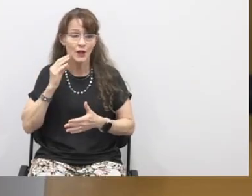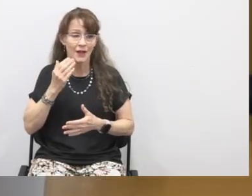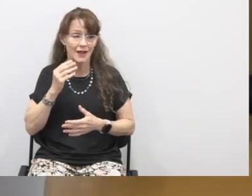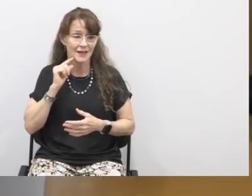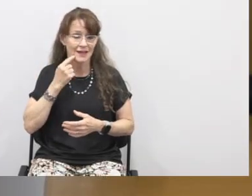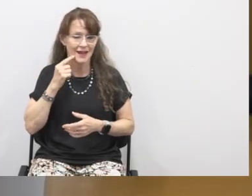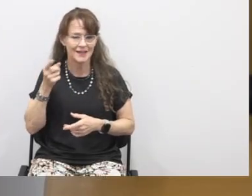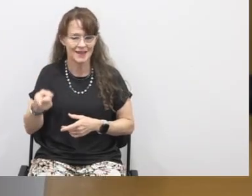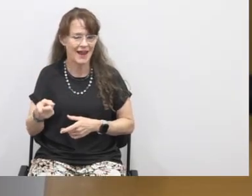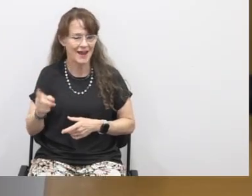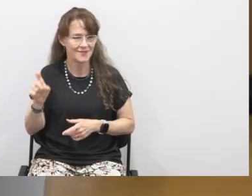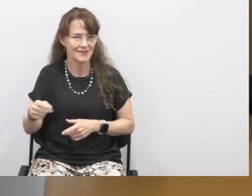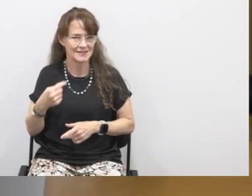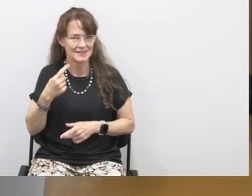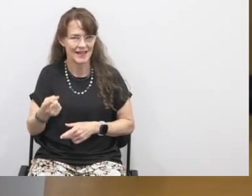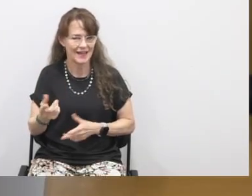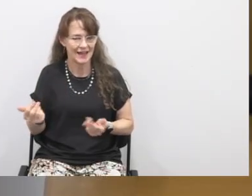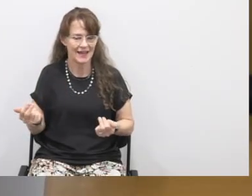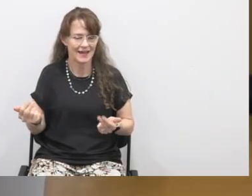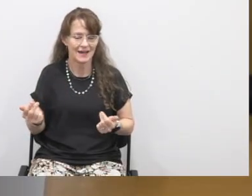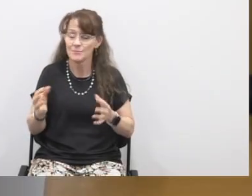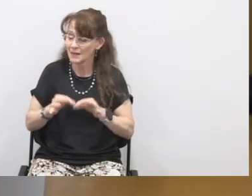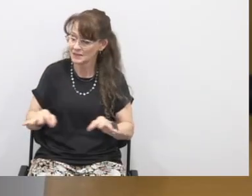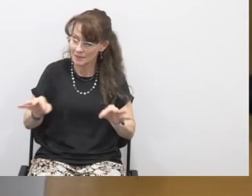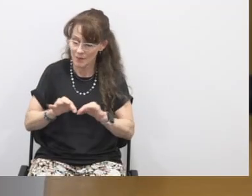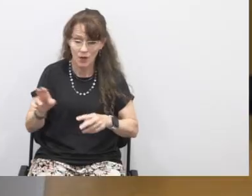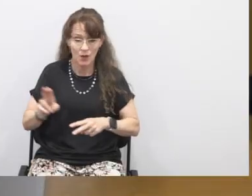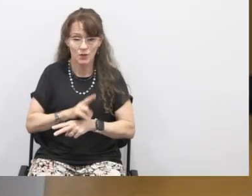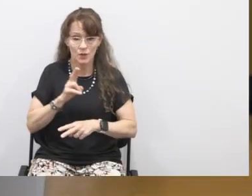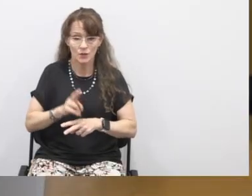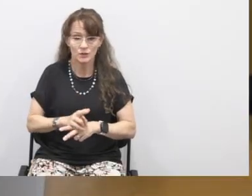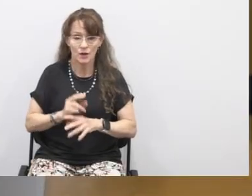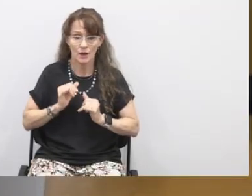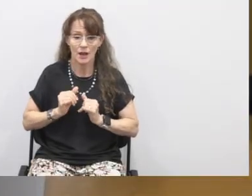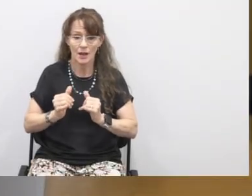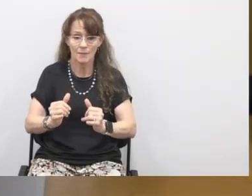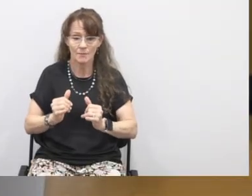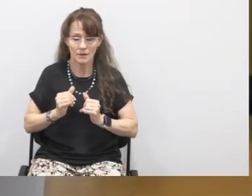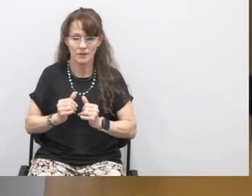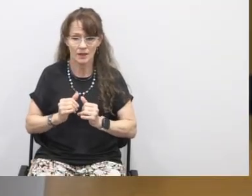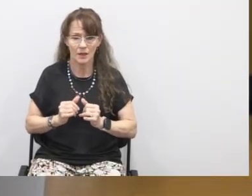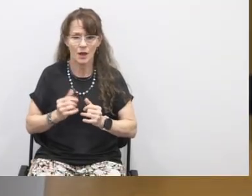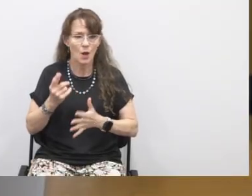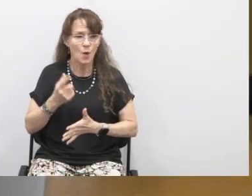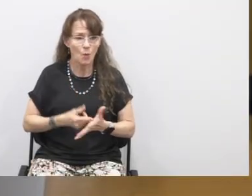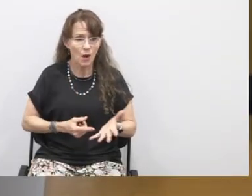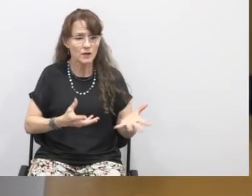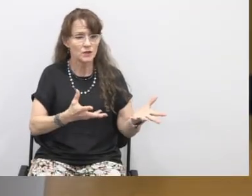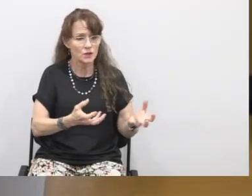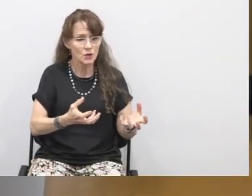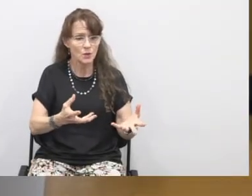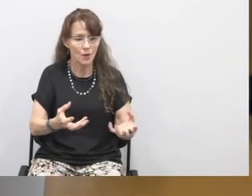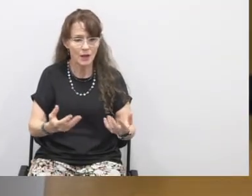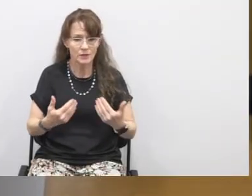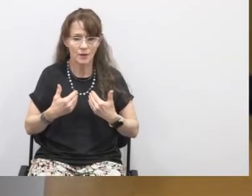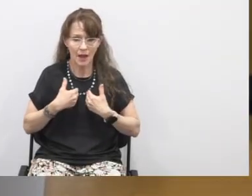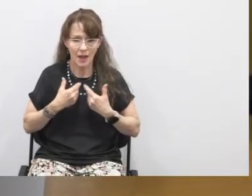But what's important about that is you use your empathy data. You went out and asked, what would you like to have at an event like this?